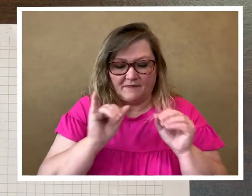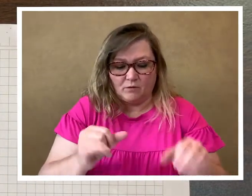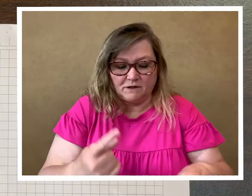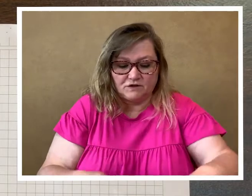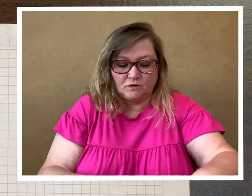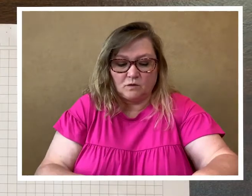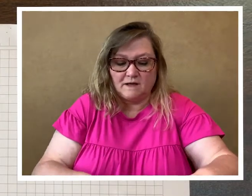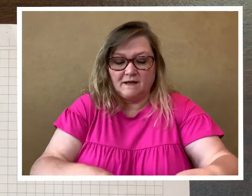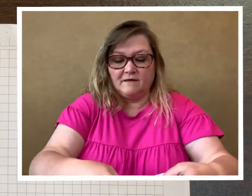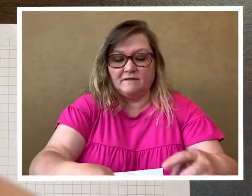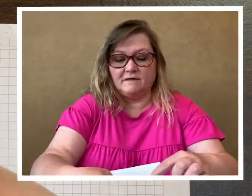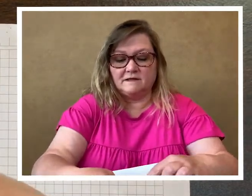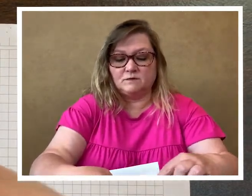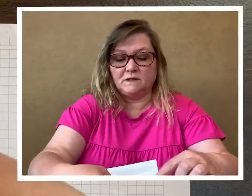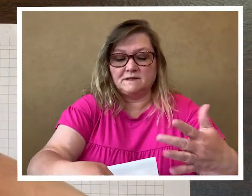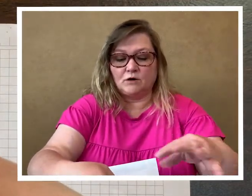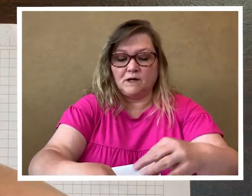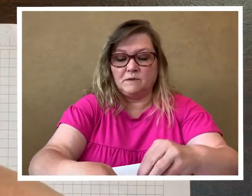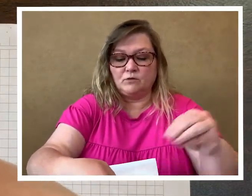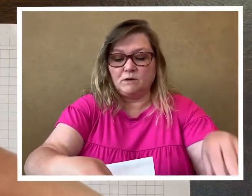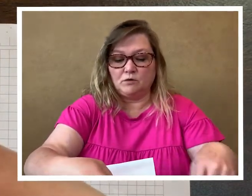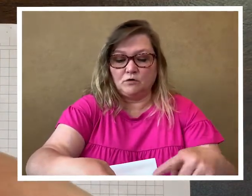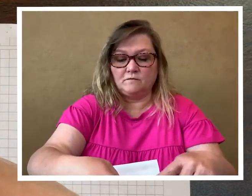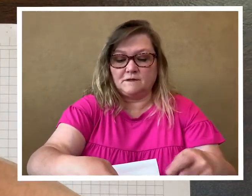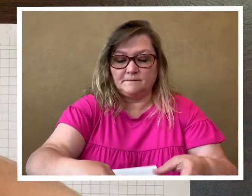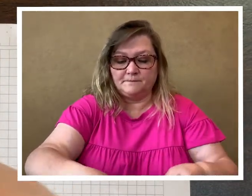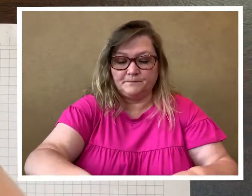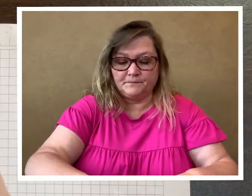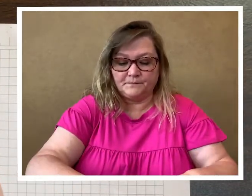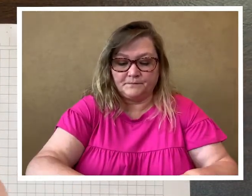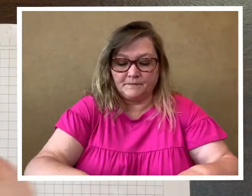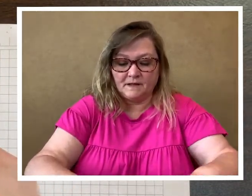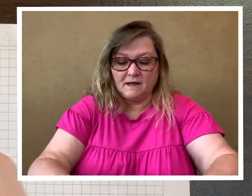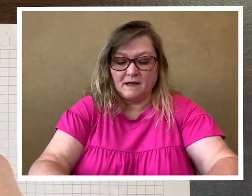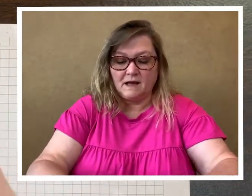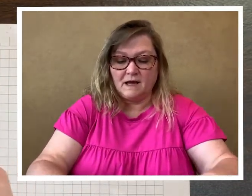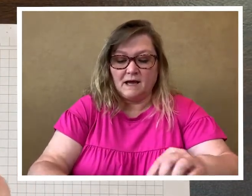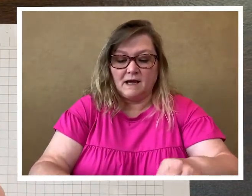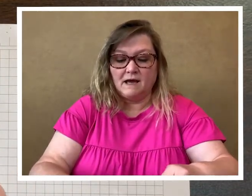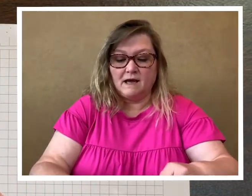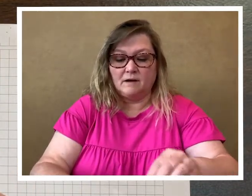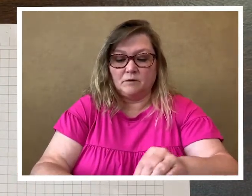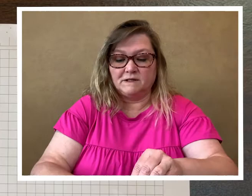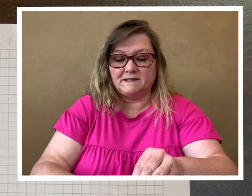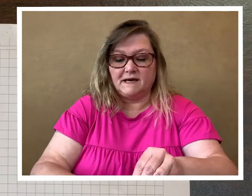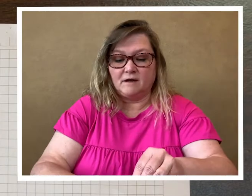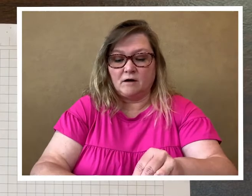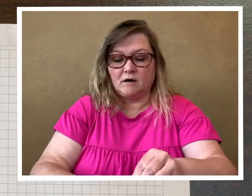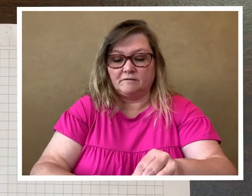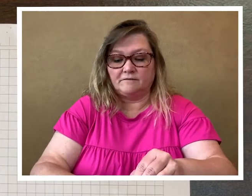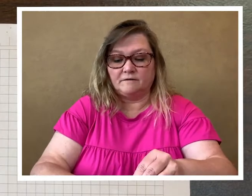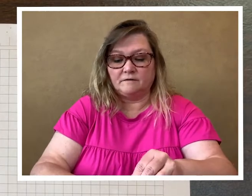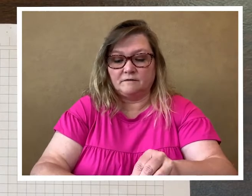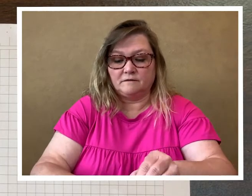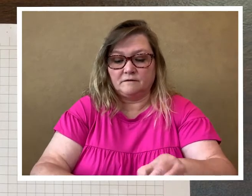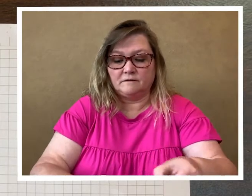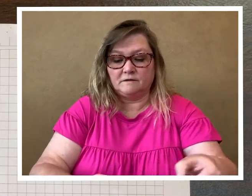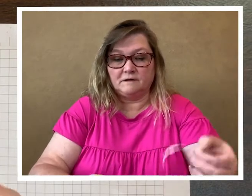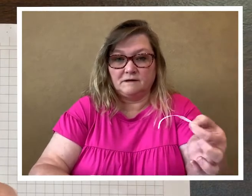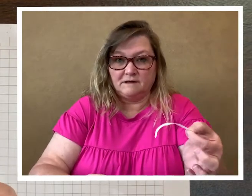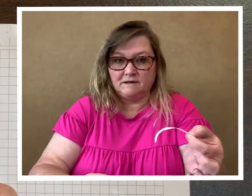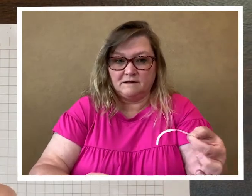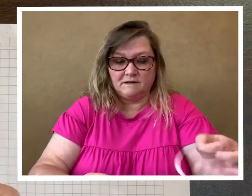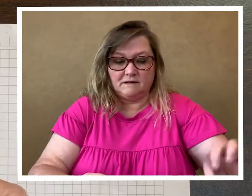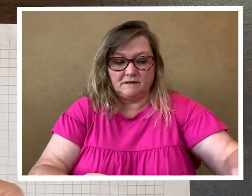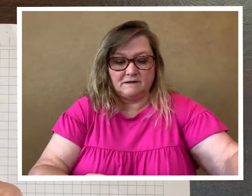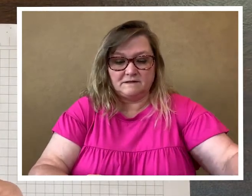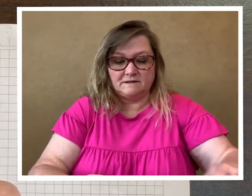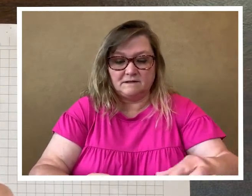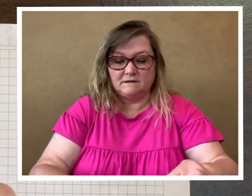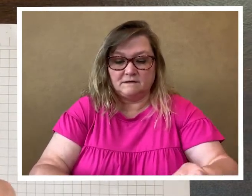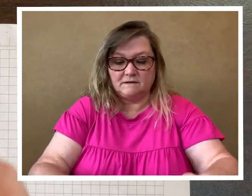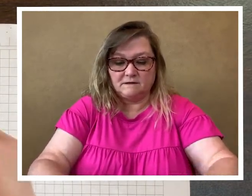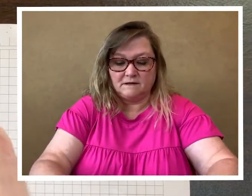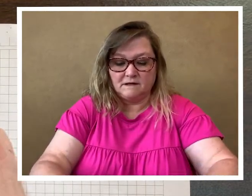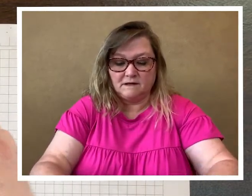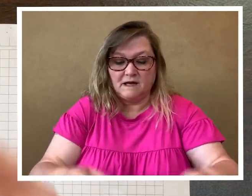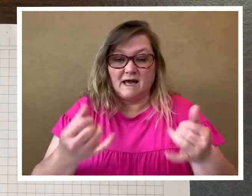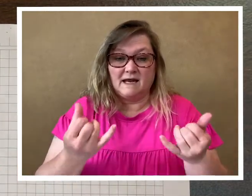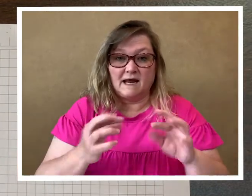that one. so this one has already been removed. I'm gonna take off this and now